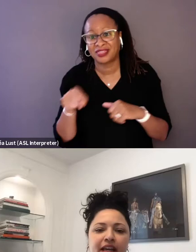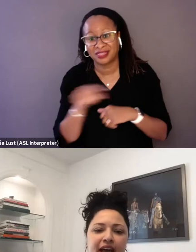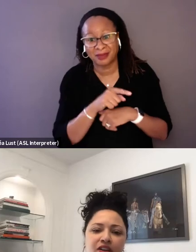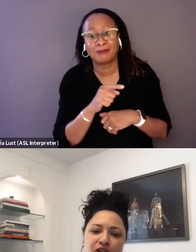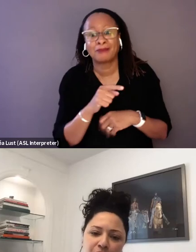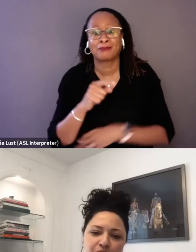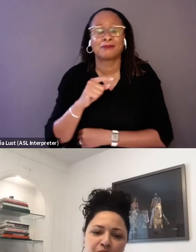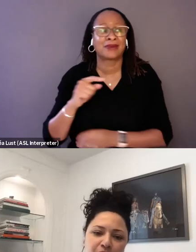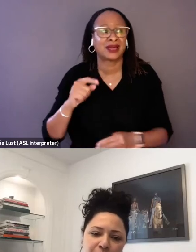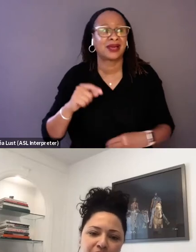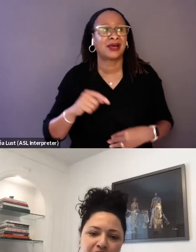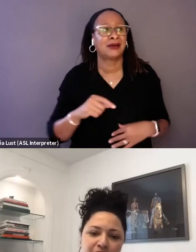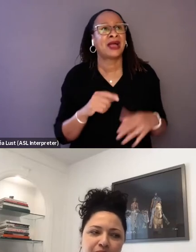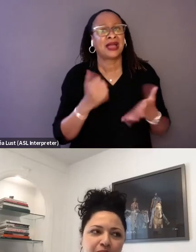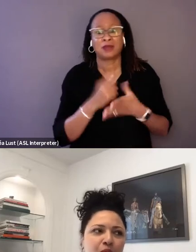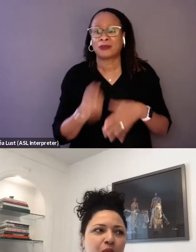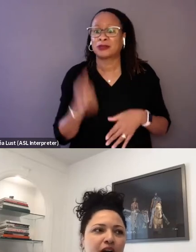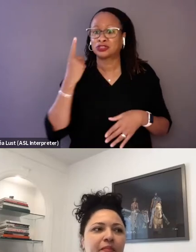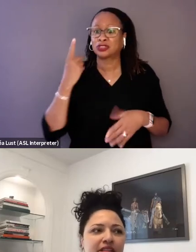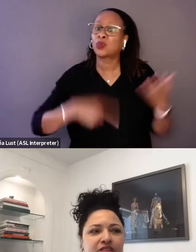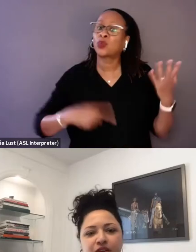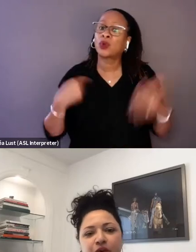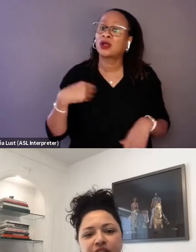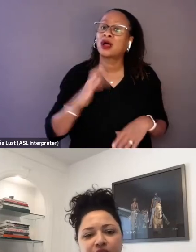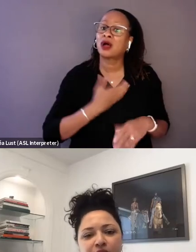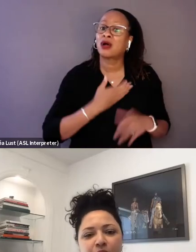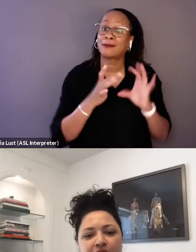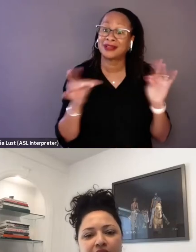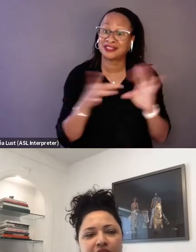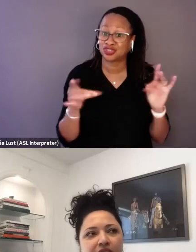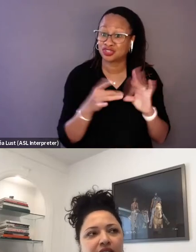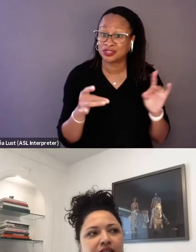like how, you know, what our messaging and why these themes